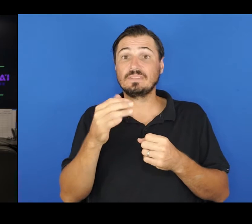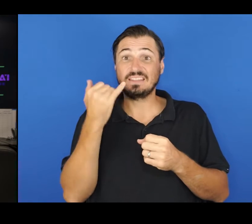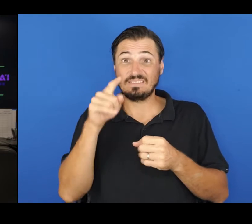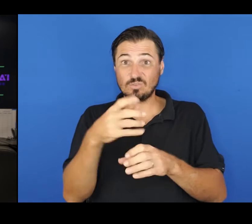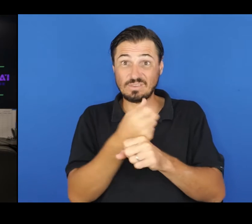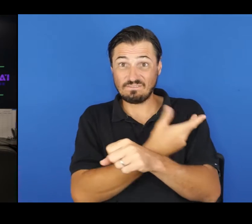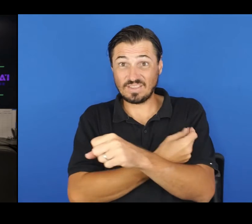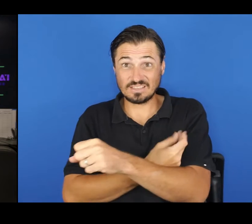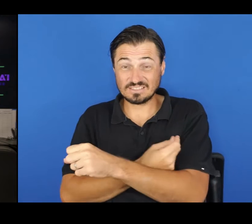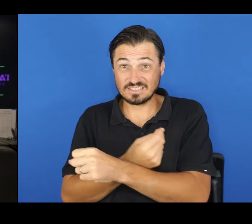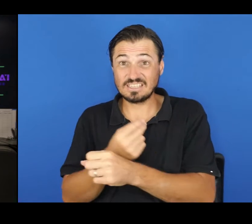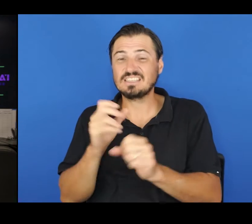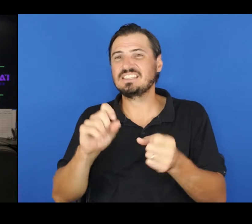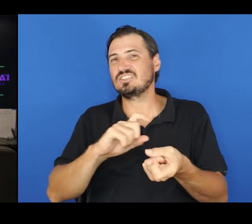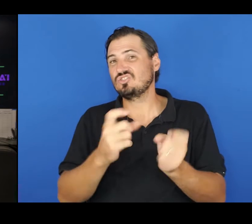lives in many ways.